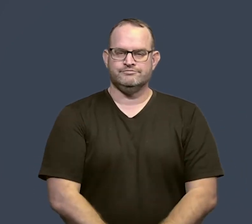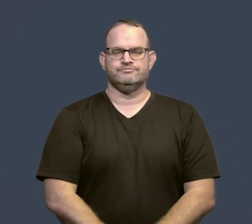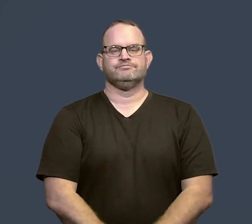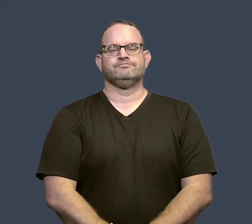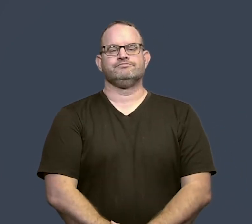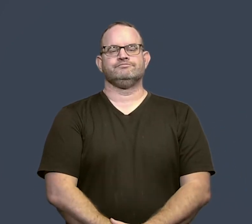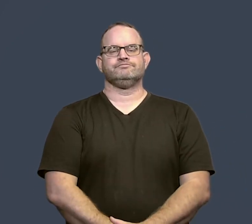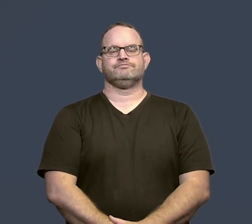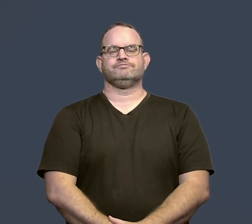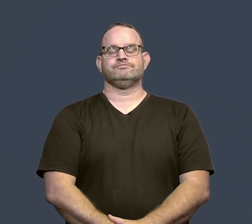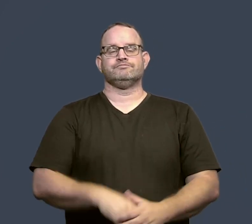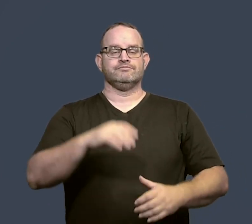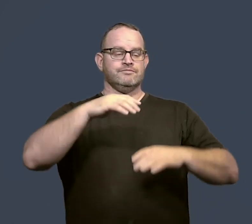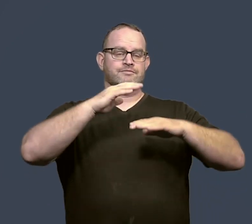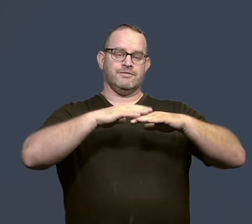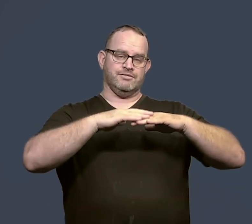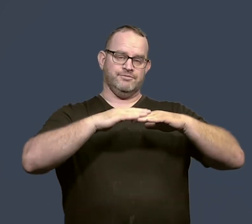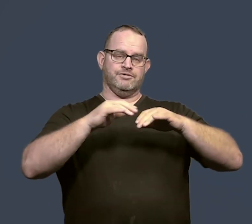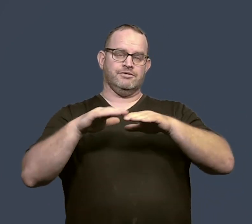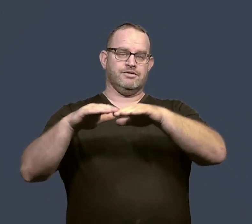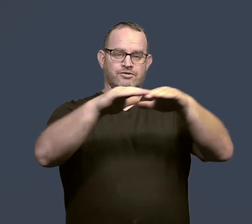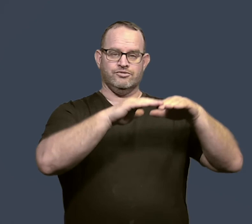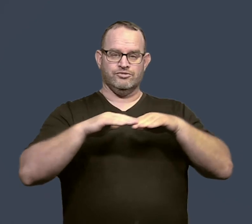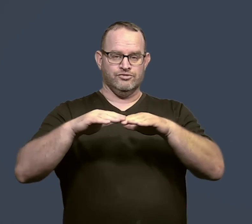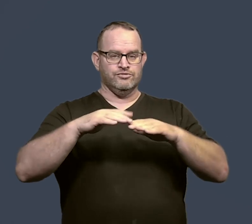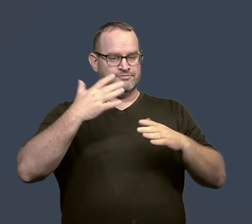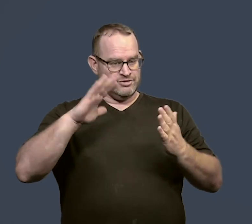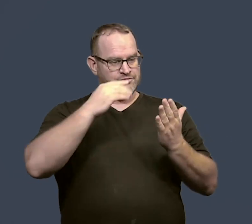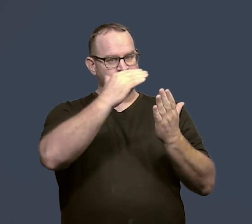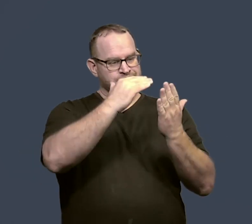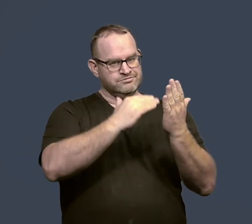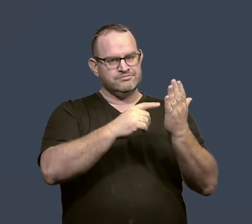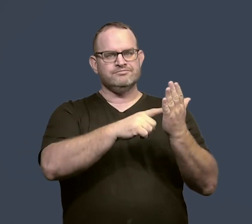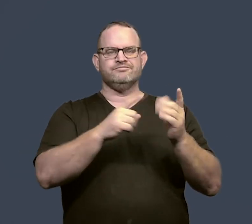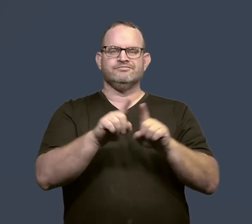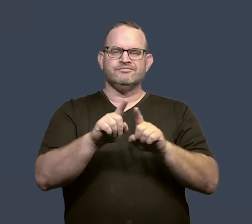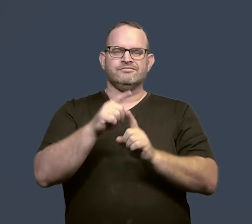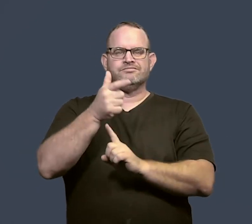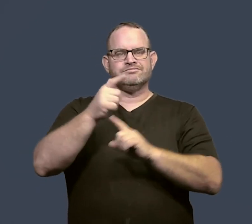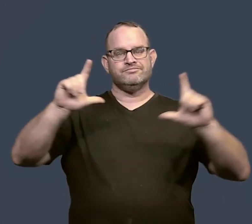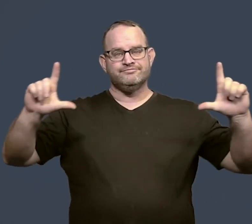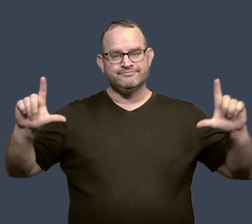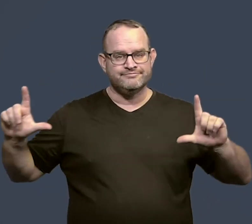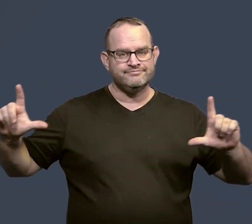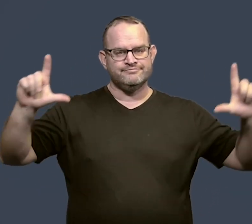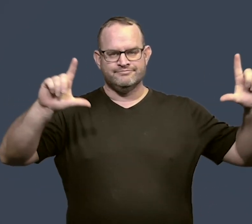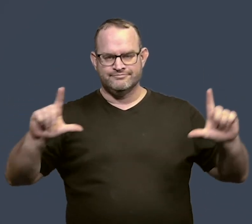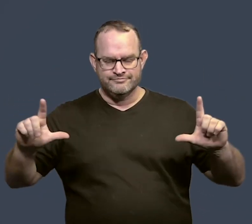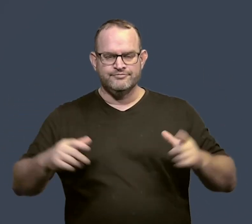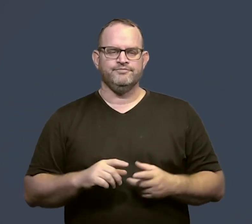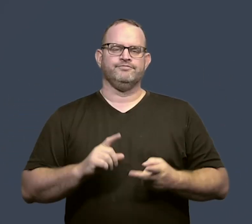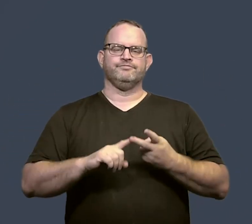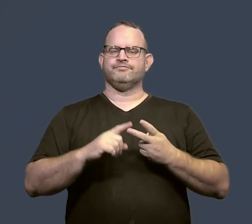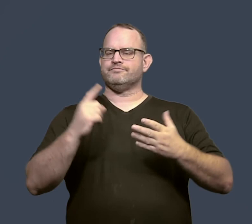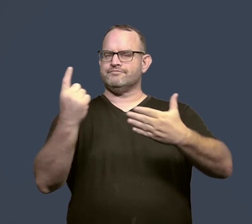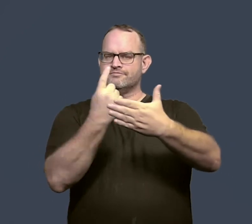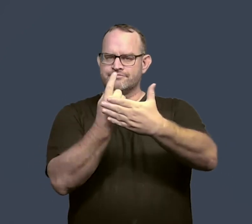Accessible stories are crucial to supporting language development and building background knowledge.